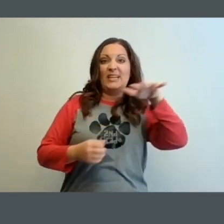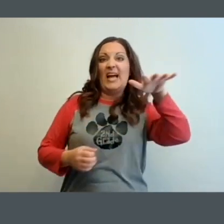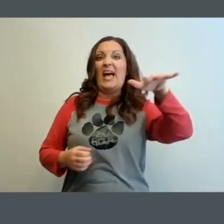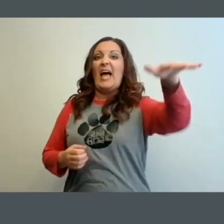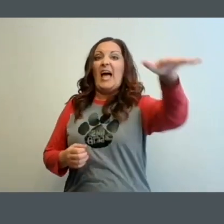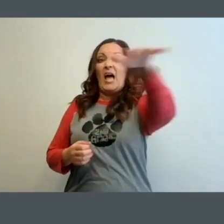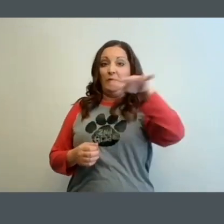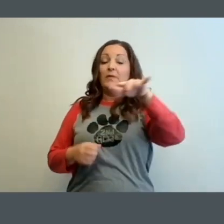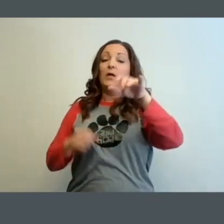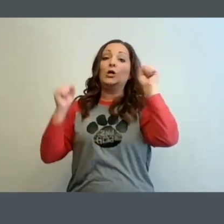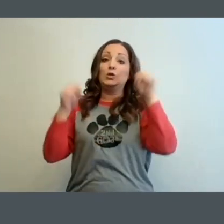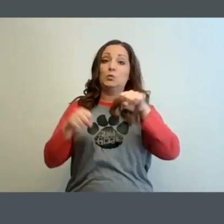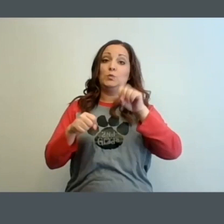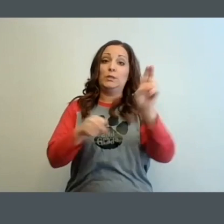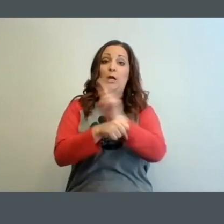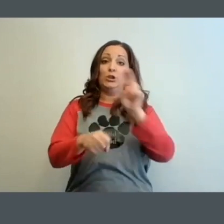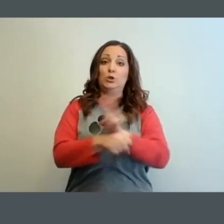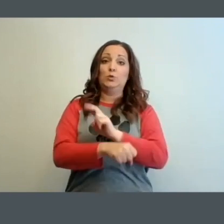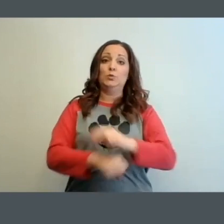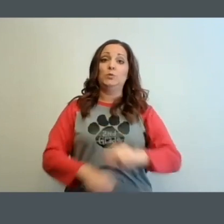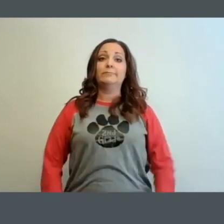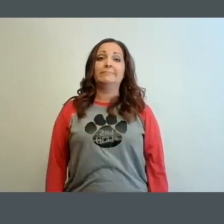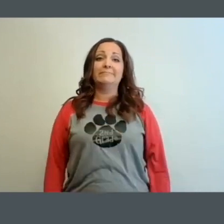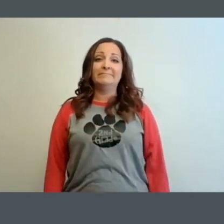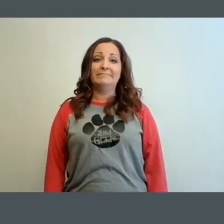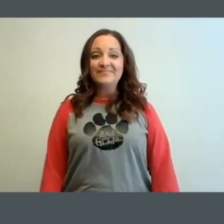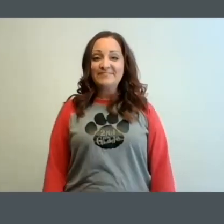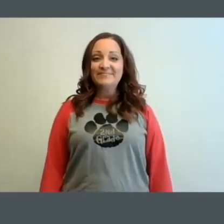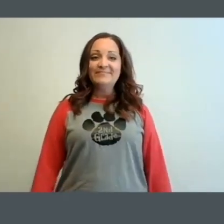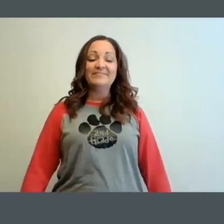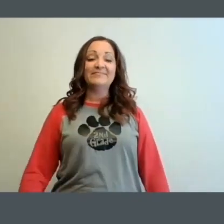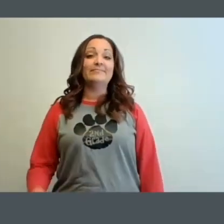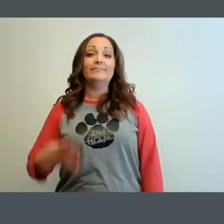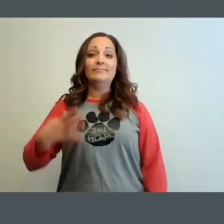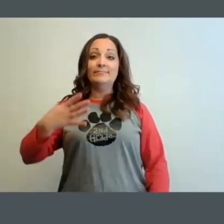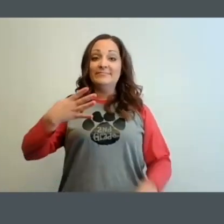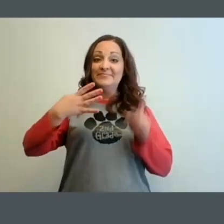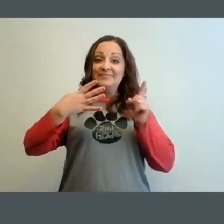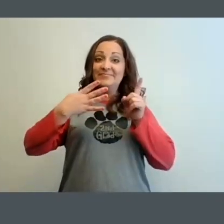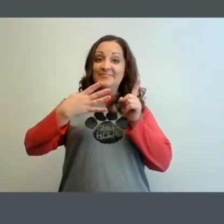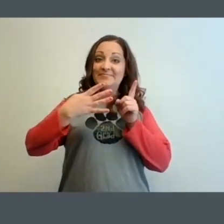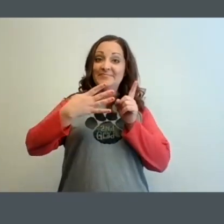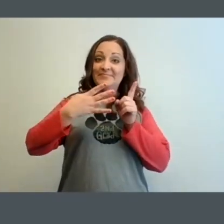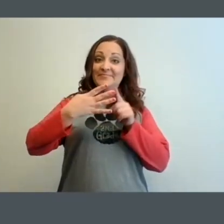but there are other options on the market.